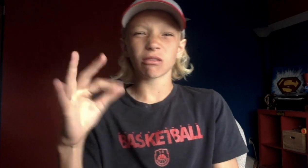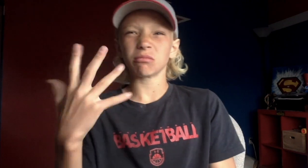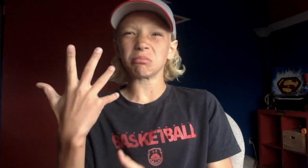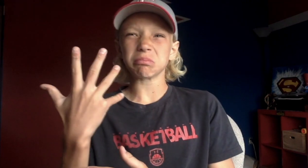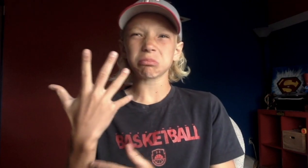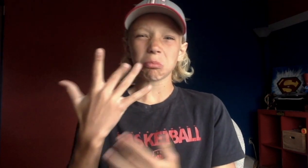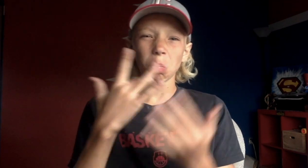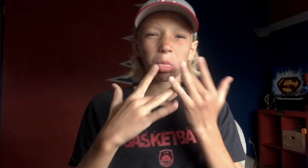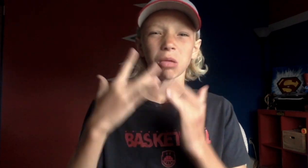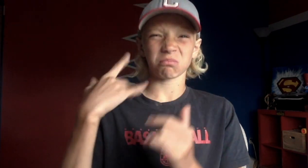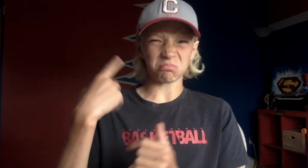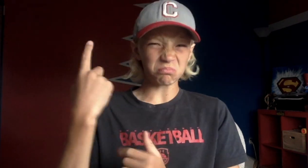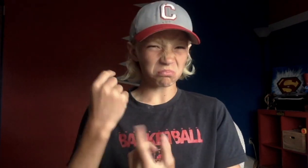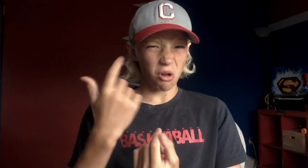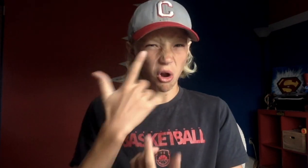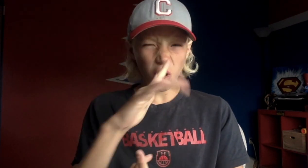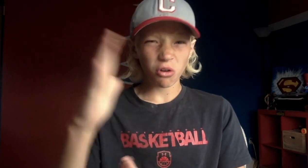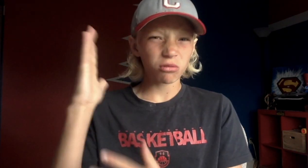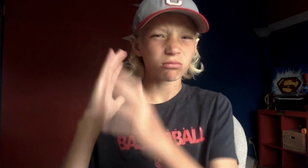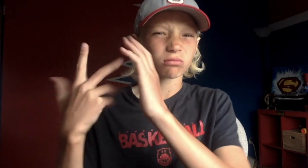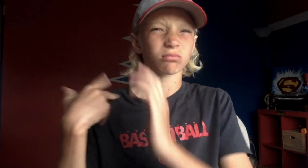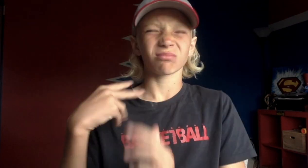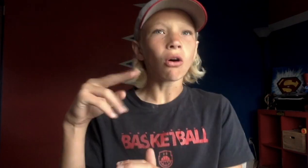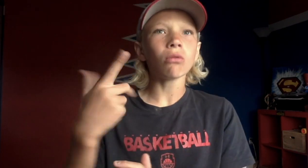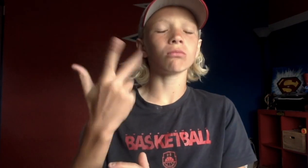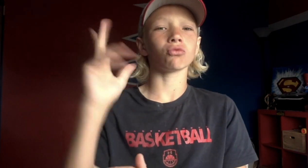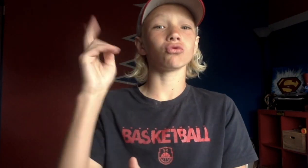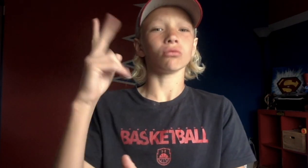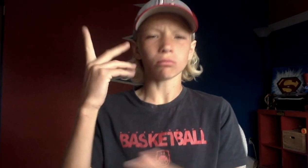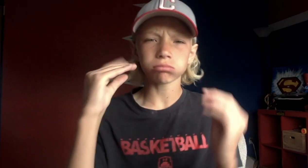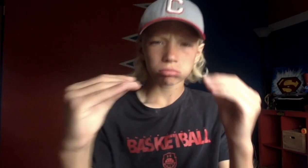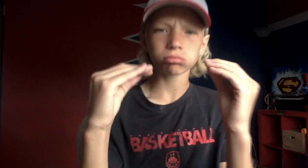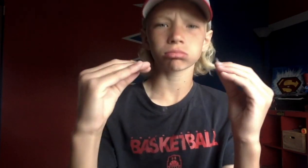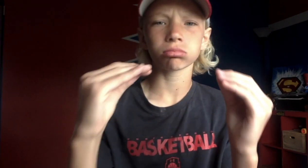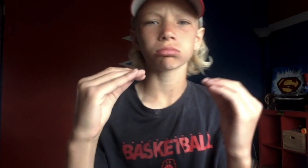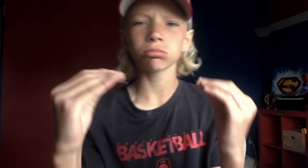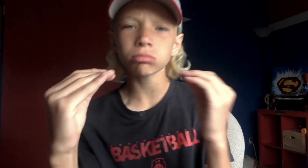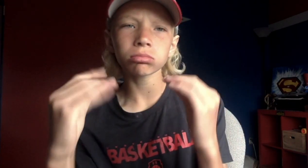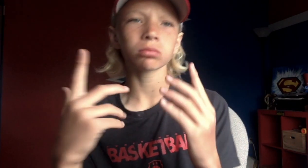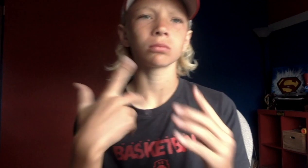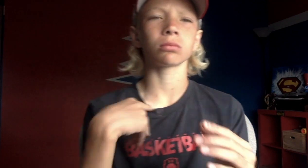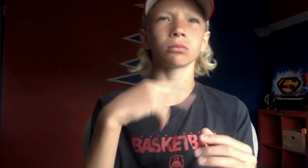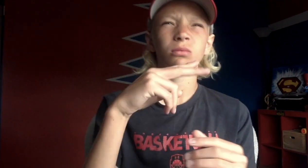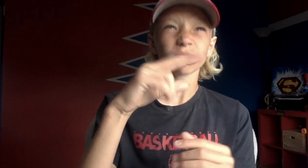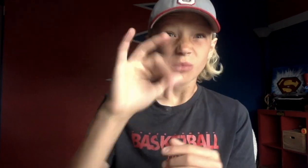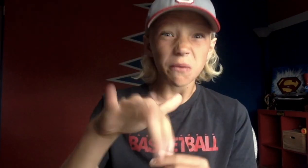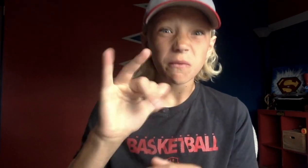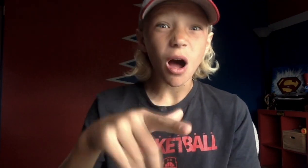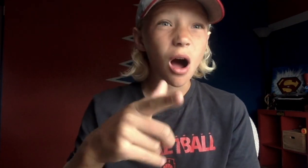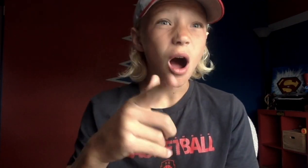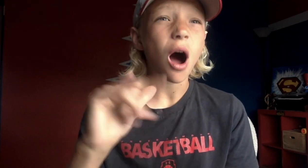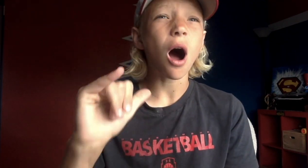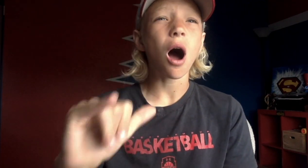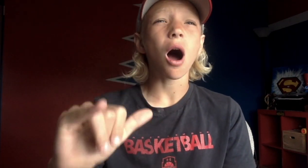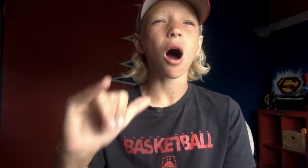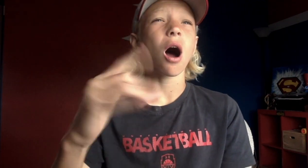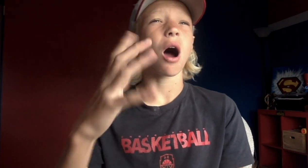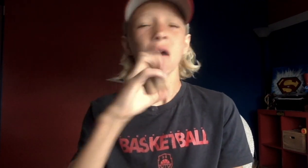They didn't have anything with a lot of old fashioned things. People just barely getting by. And in history they really teach you what it was like back